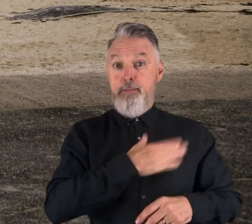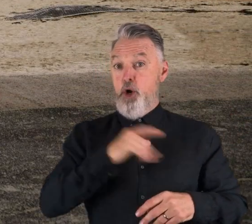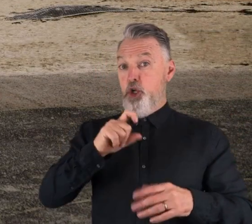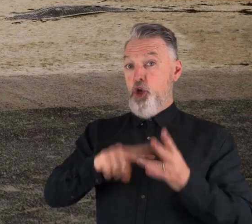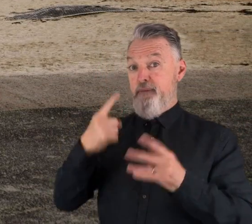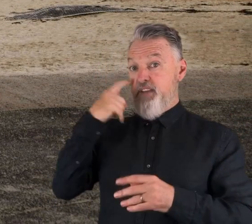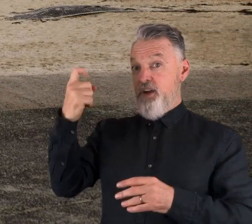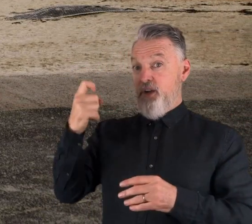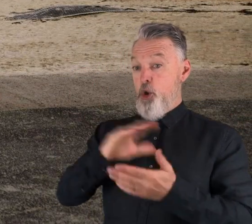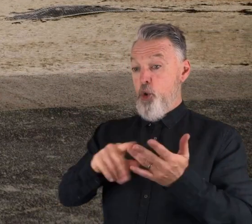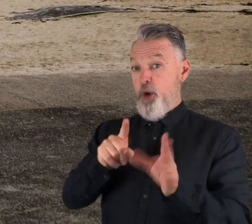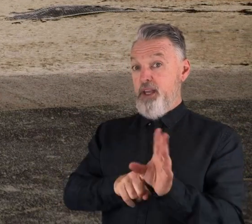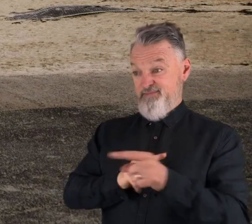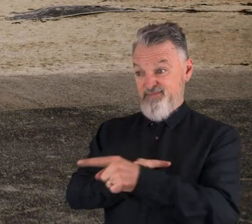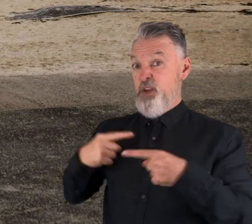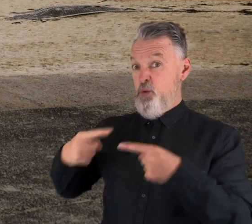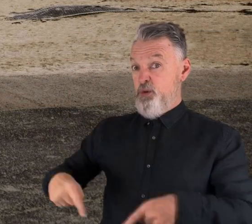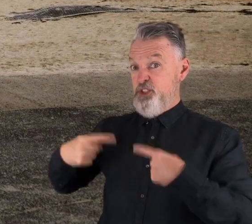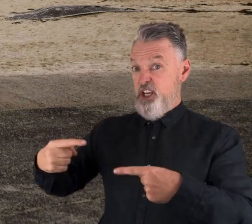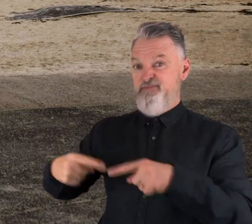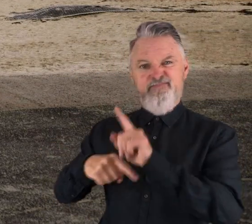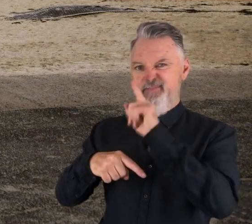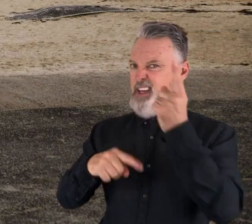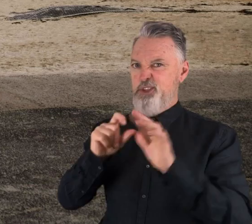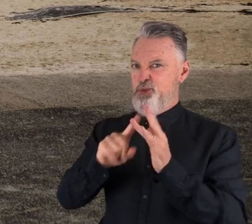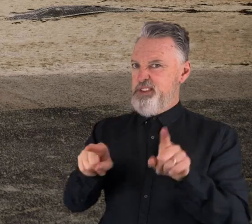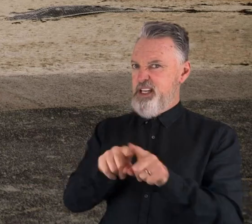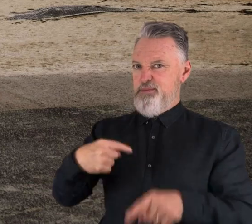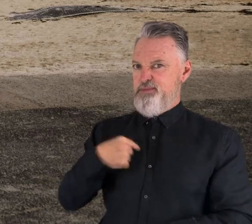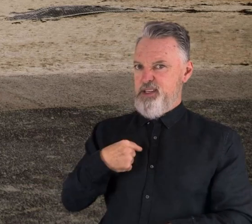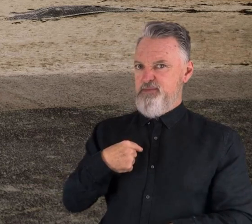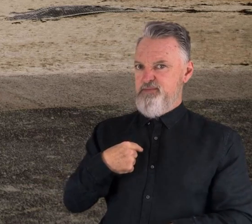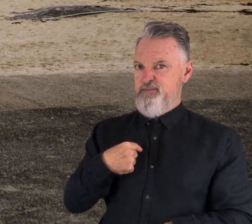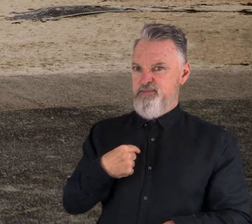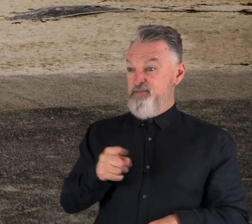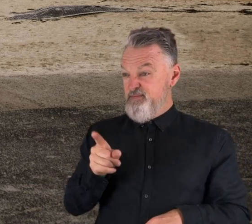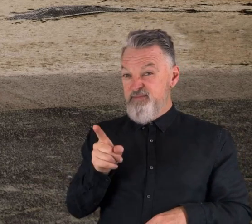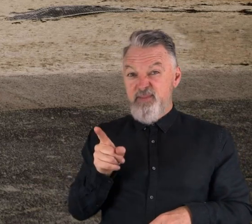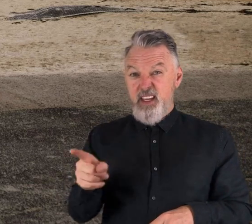As a wheelchair user, doing the same thing is almost impossible The current solutions are bulky and they're expensive